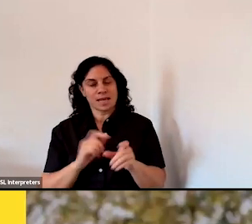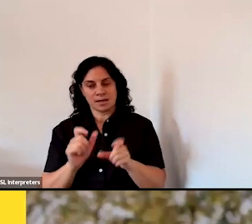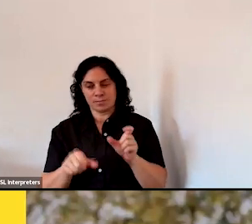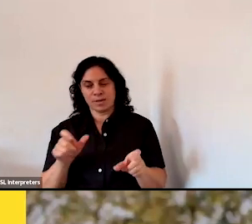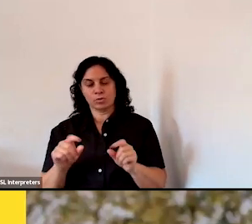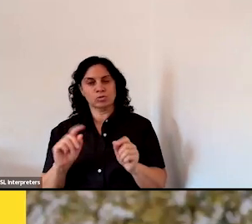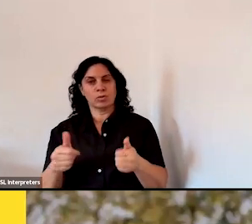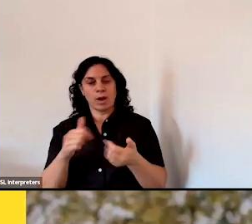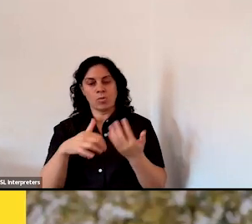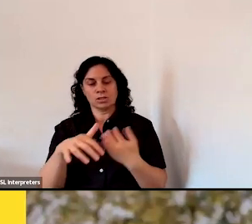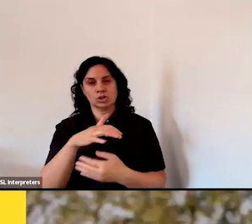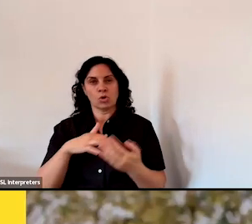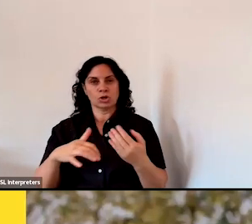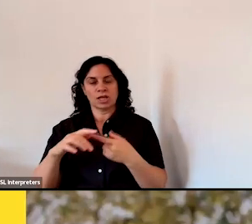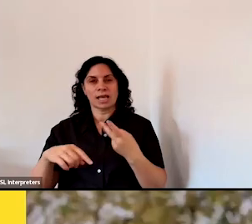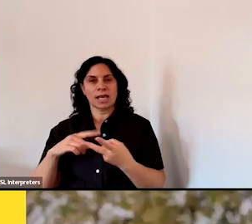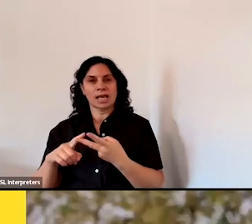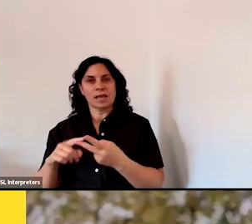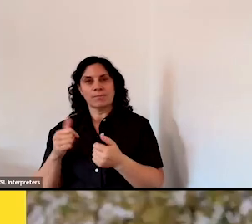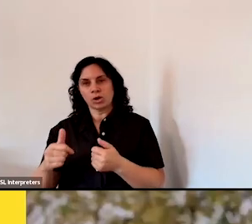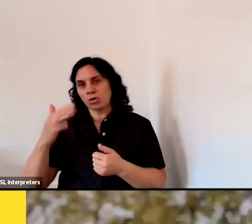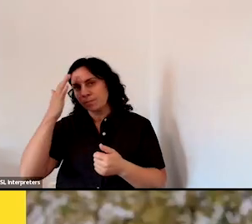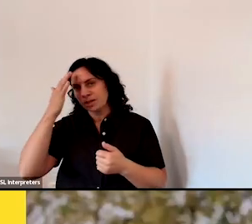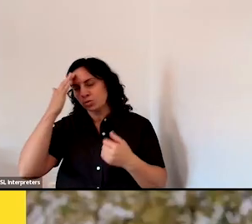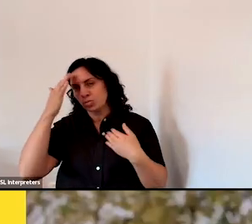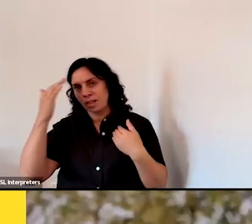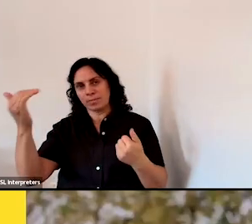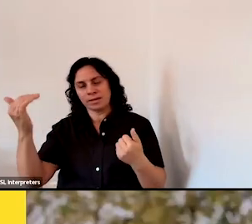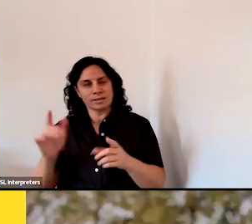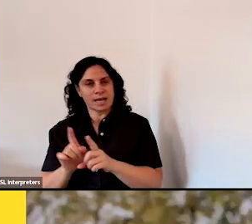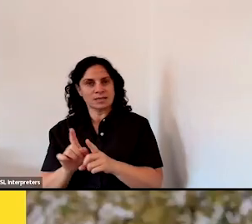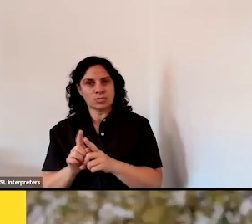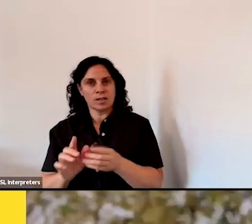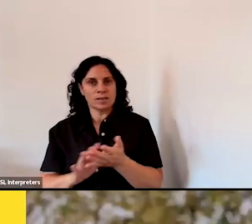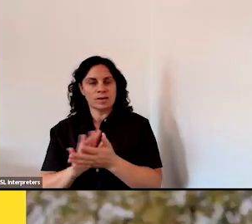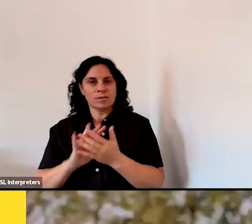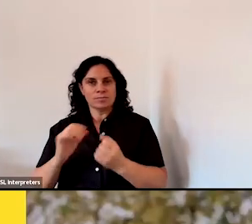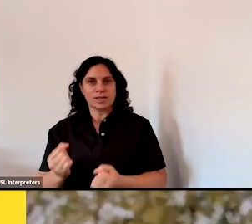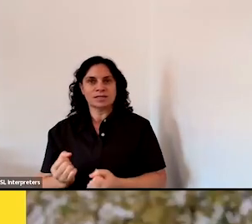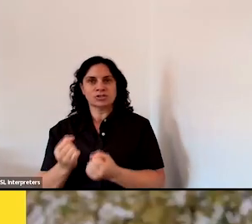but are also experiencing relatively good mental well-being, highlighting that there was a strong level of well-being across the cohort.